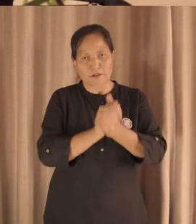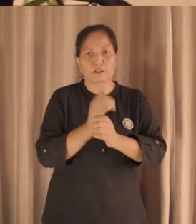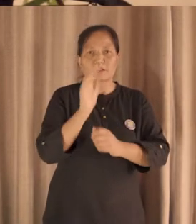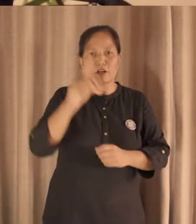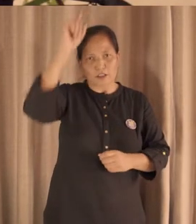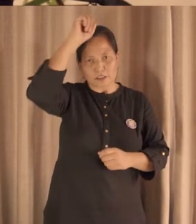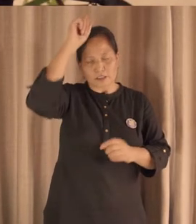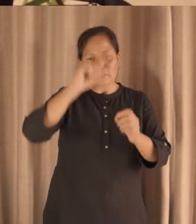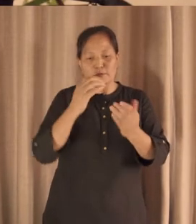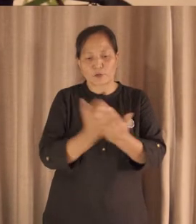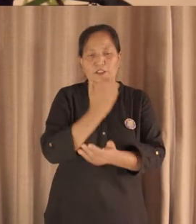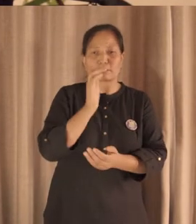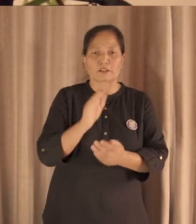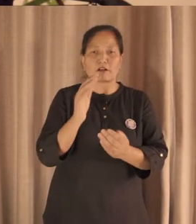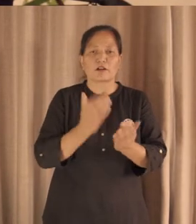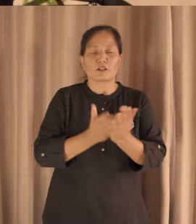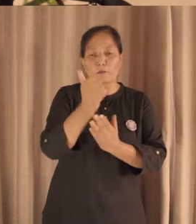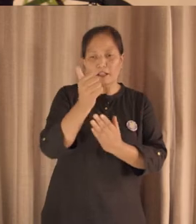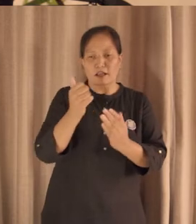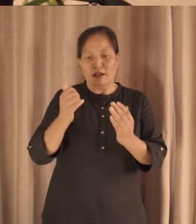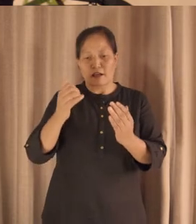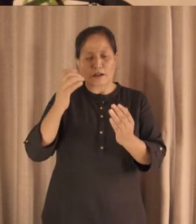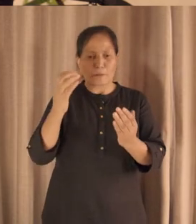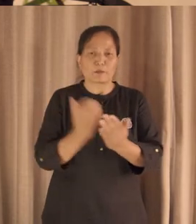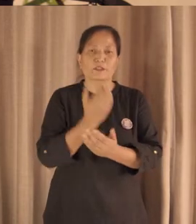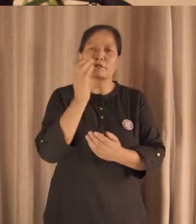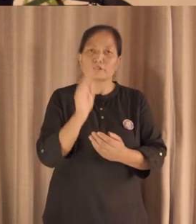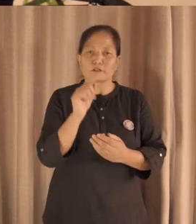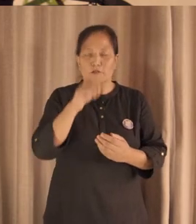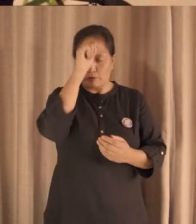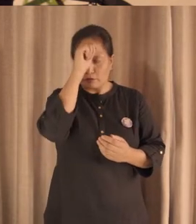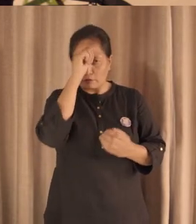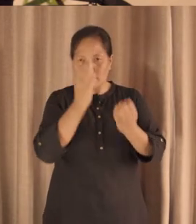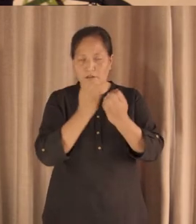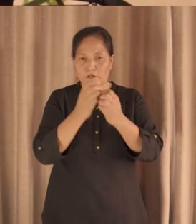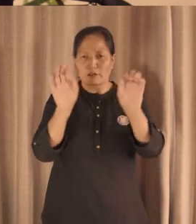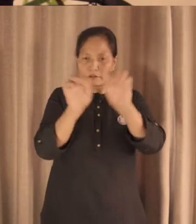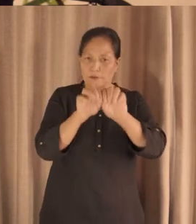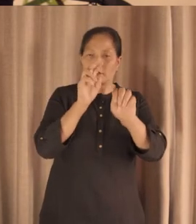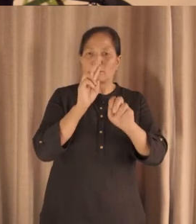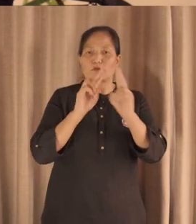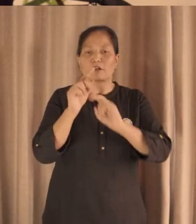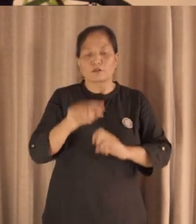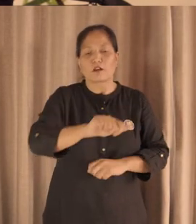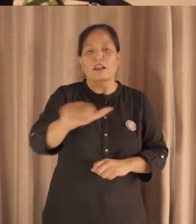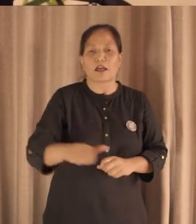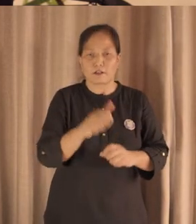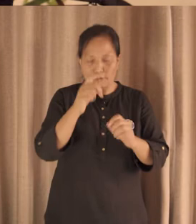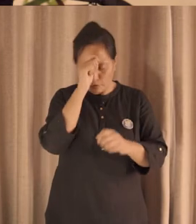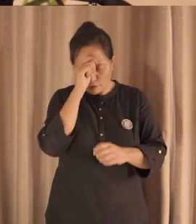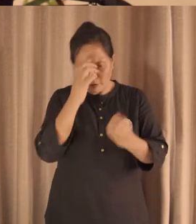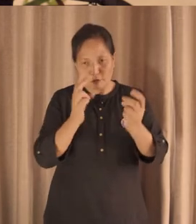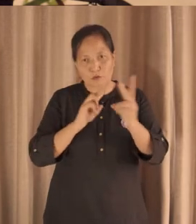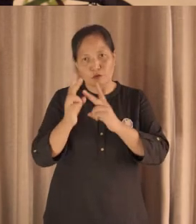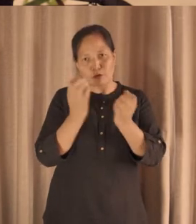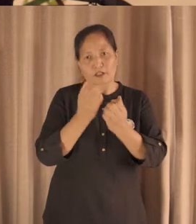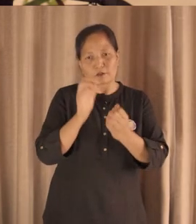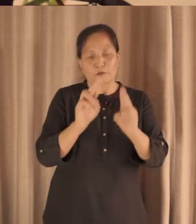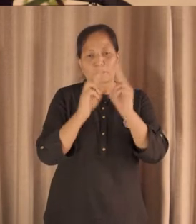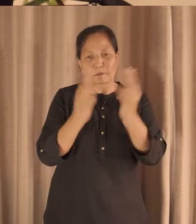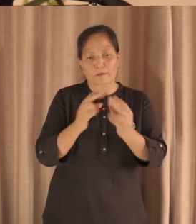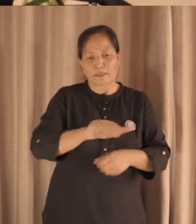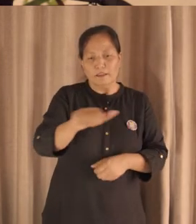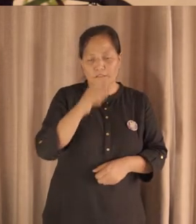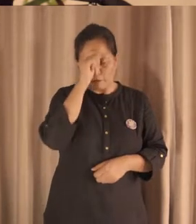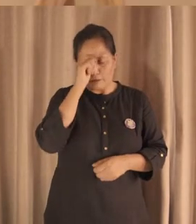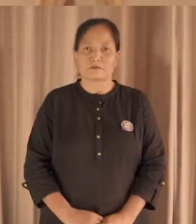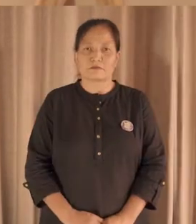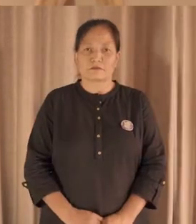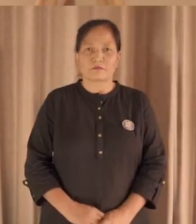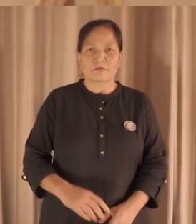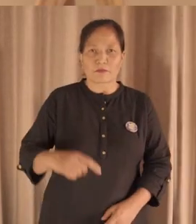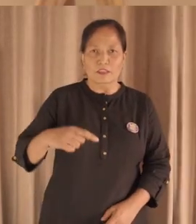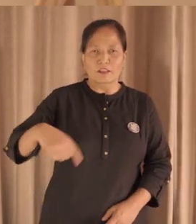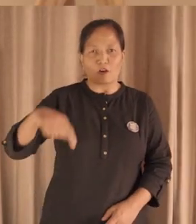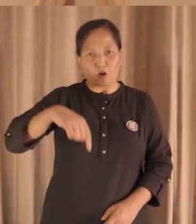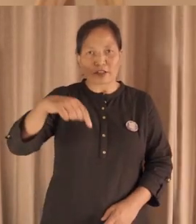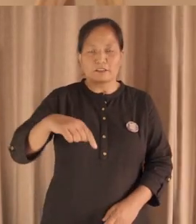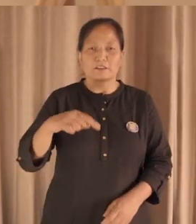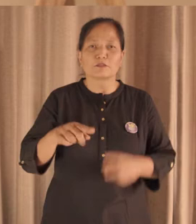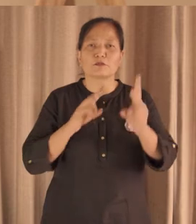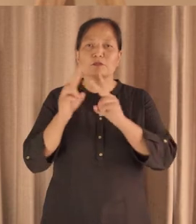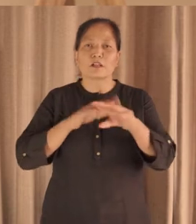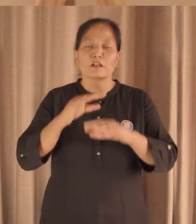years old during the revolution, Marx was also 30-32 years old when he wrote the Manifesto